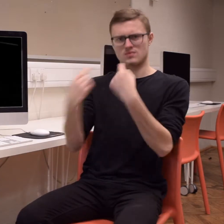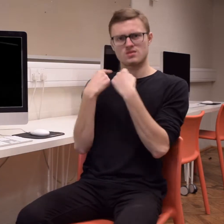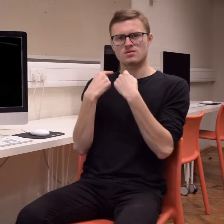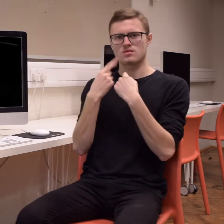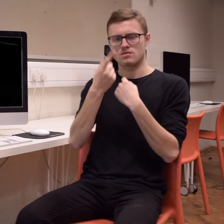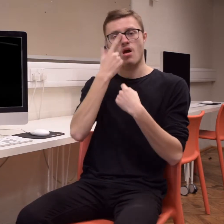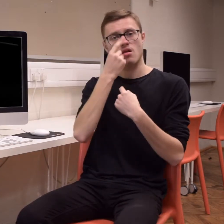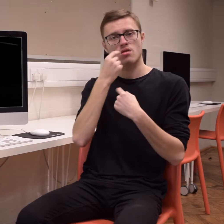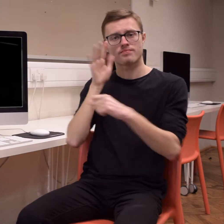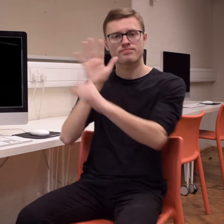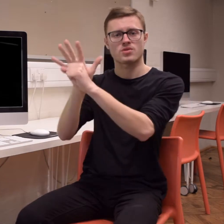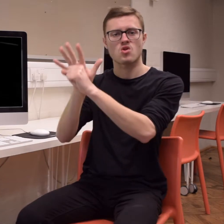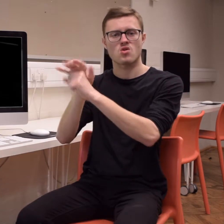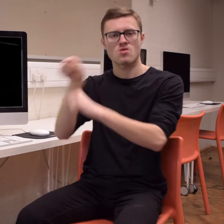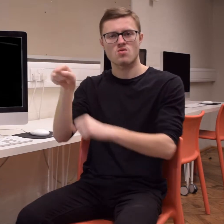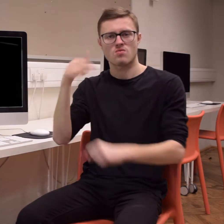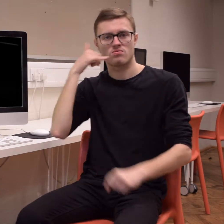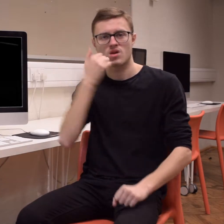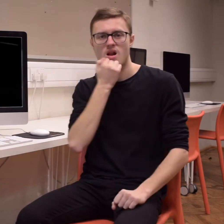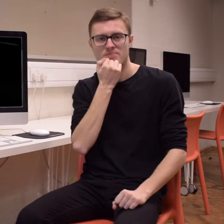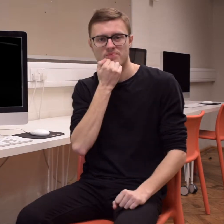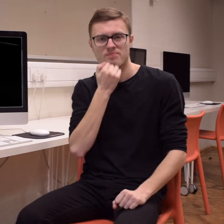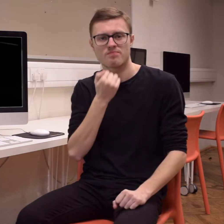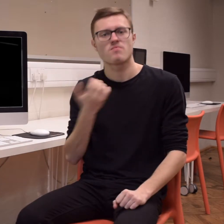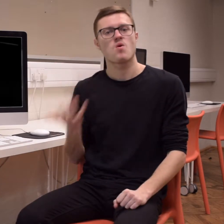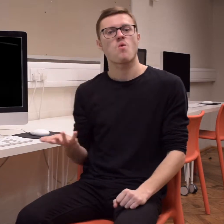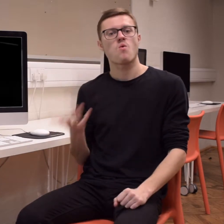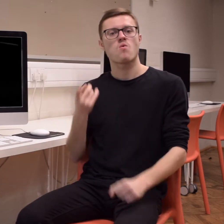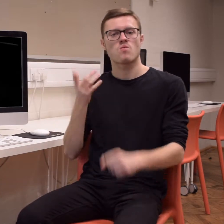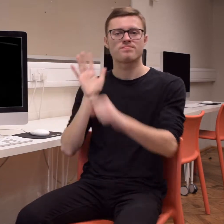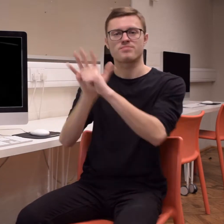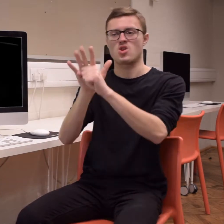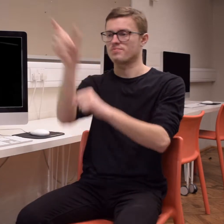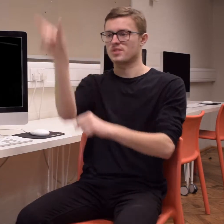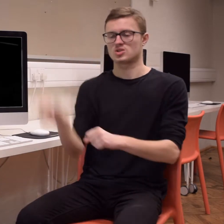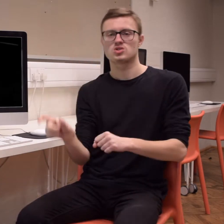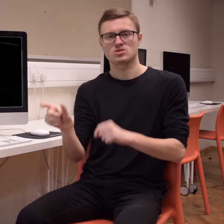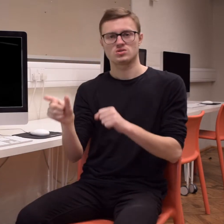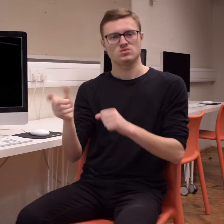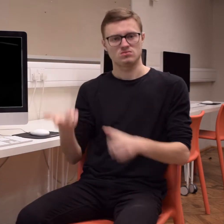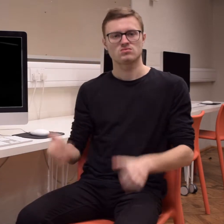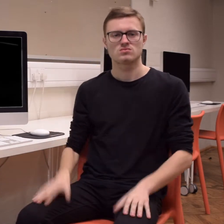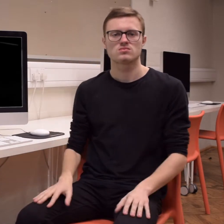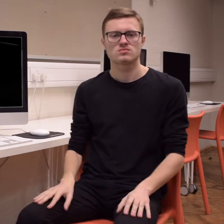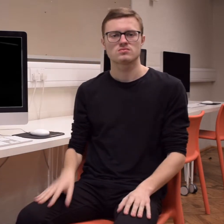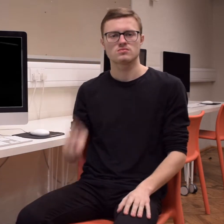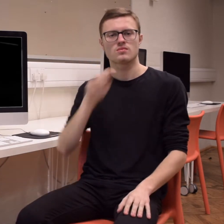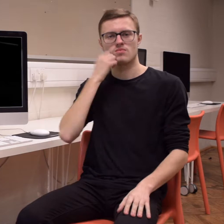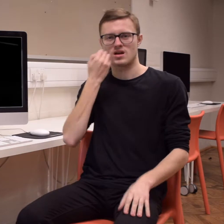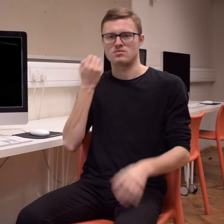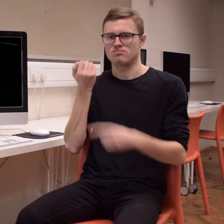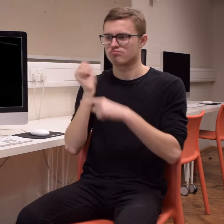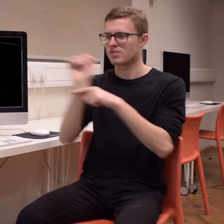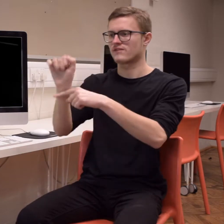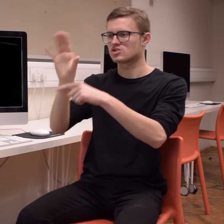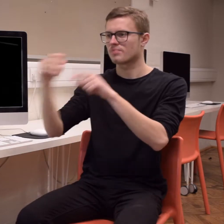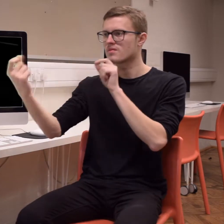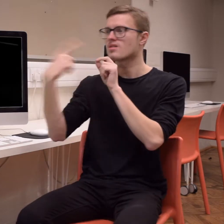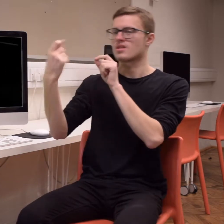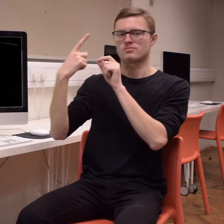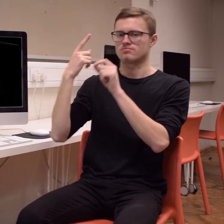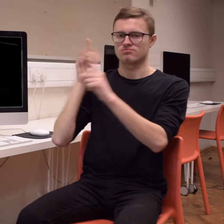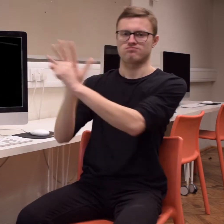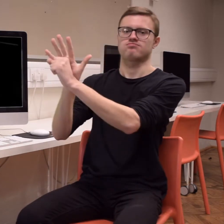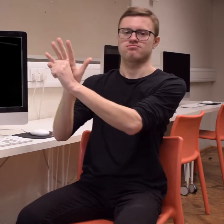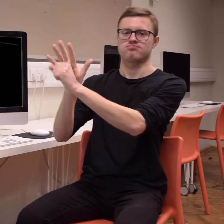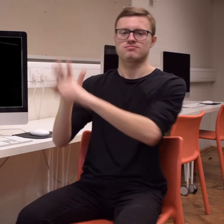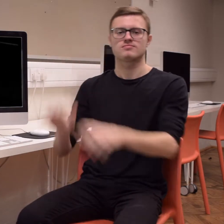often block a phone number or block a contact/person. This will prevent them being able to message you.